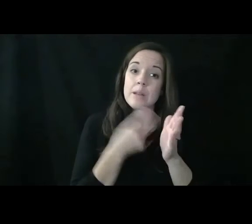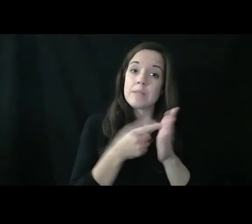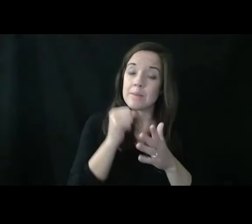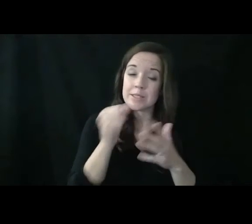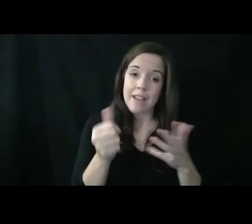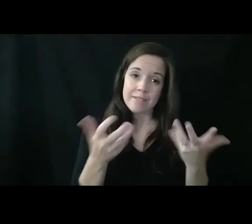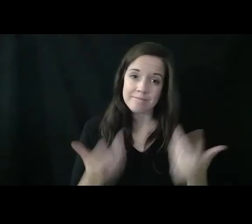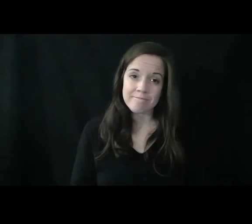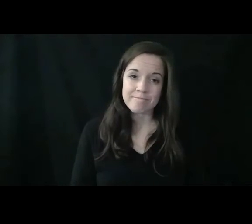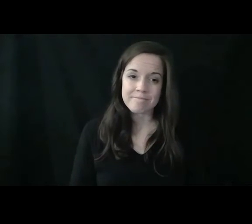Linea Nigra